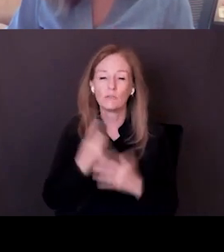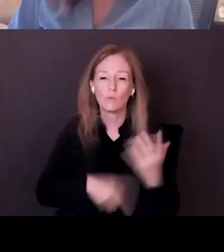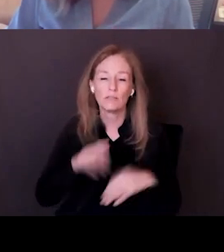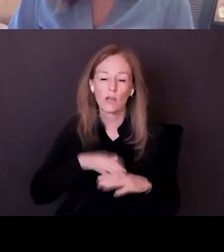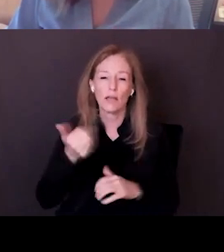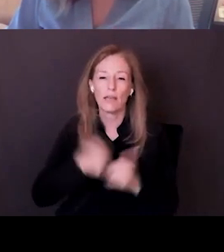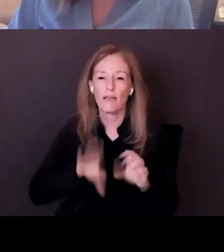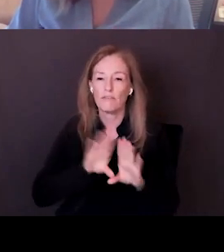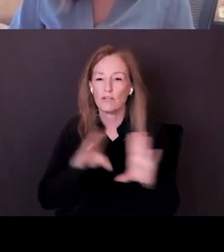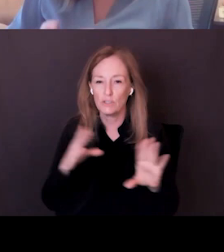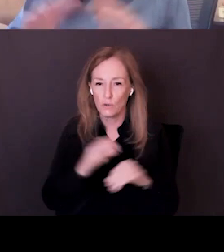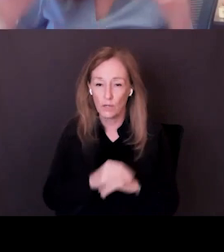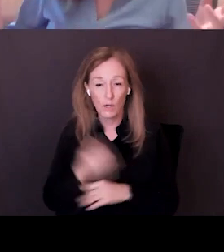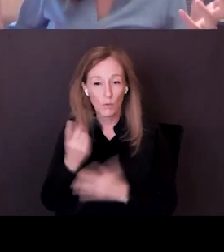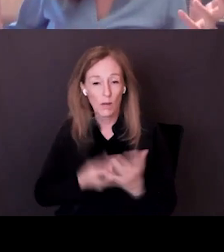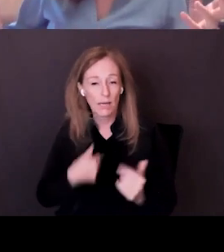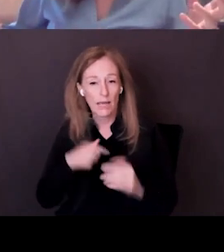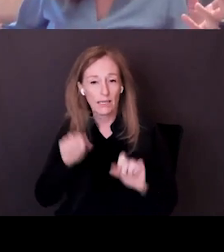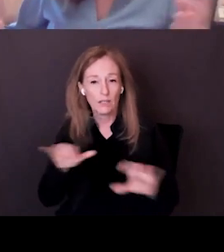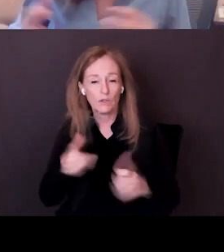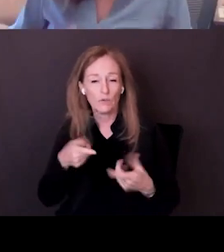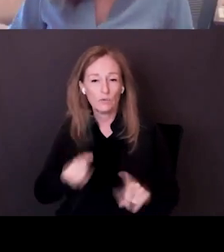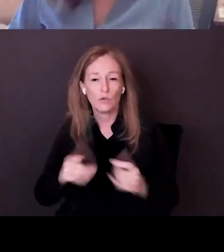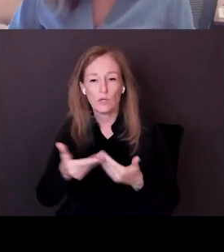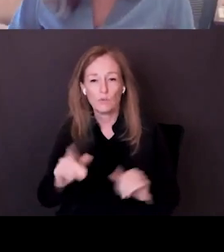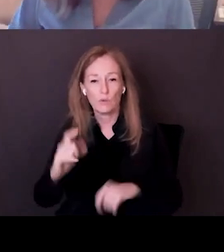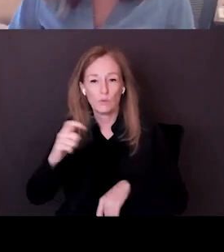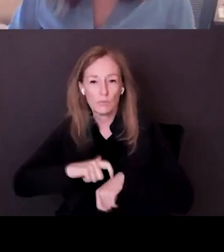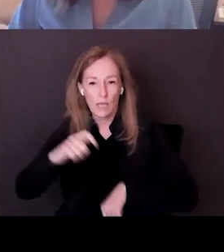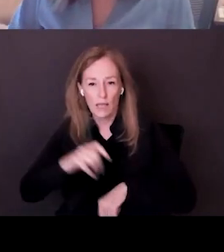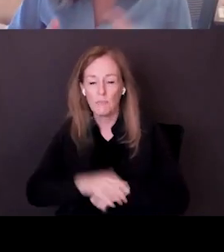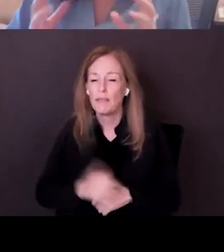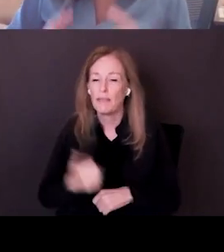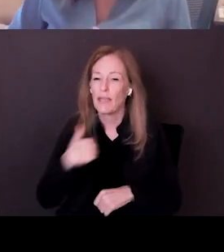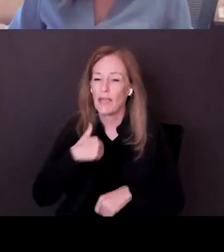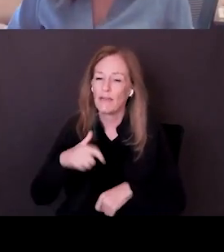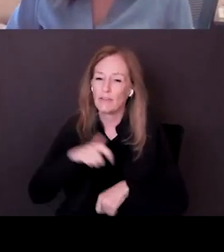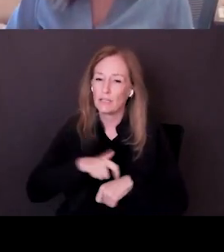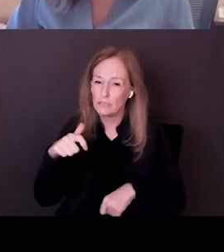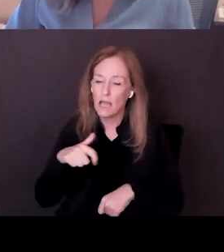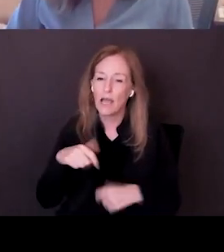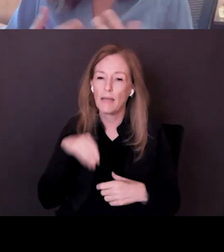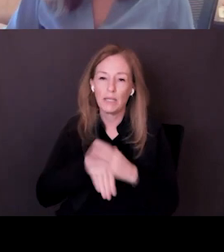CAN I DO IN ROOM TIME? THEY HAVE ROOM TIME TO REST, BUT THAT CAN